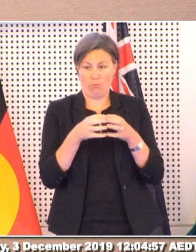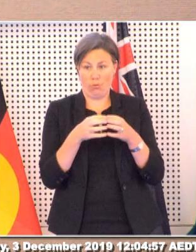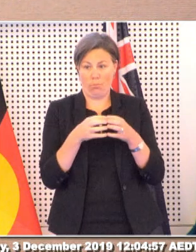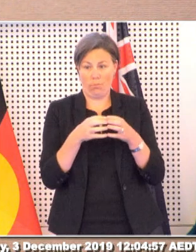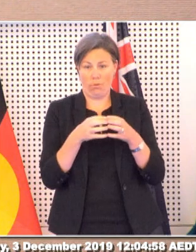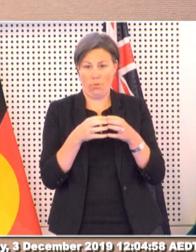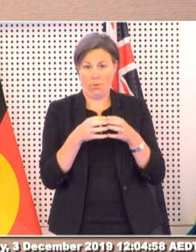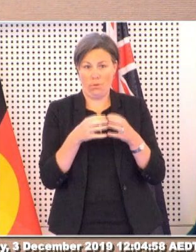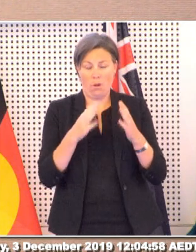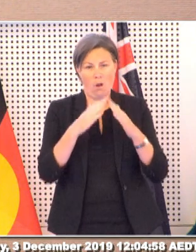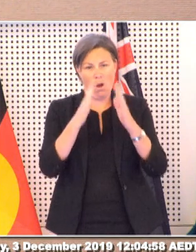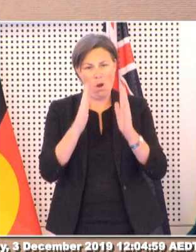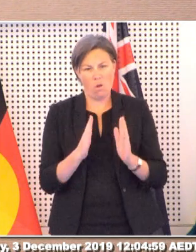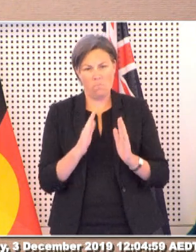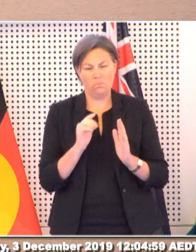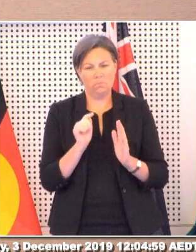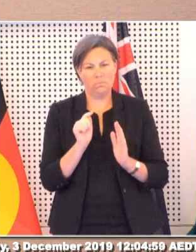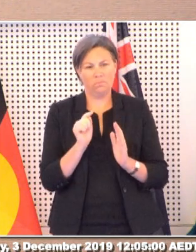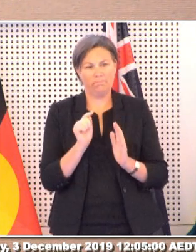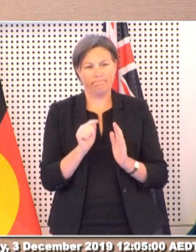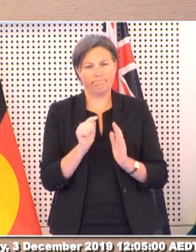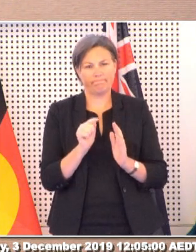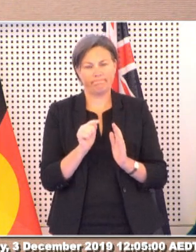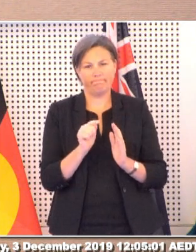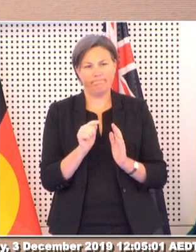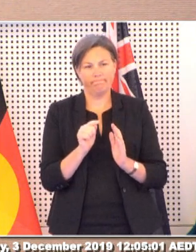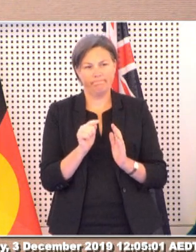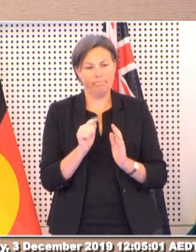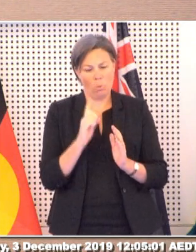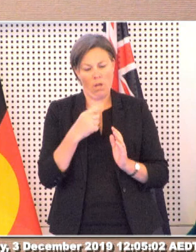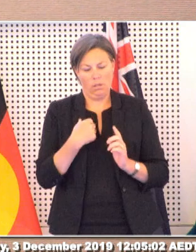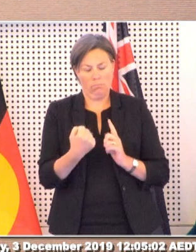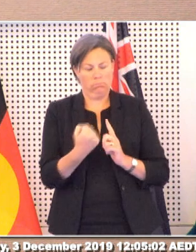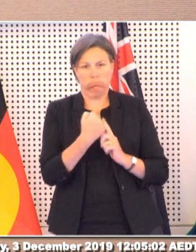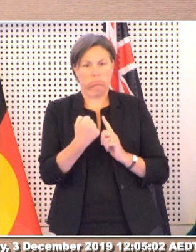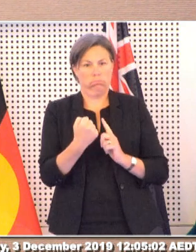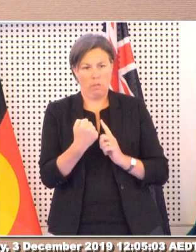What was really striking about this was that the – the service systems in which